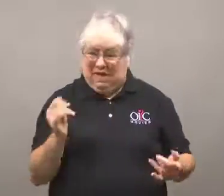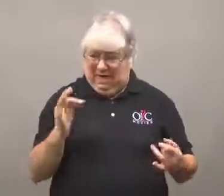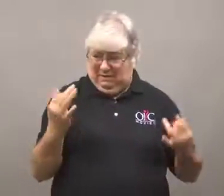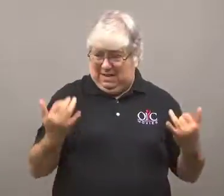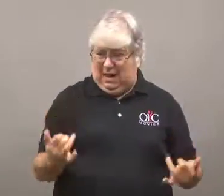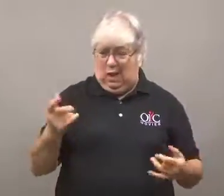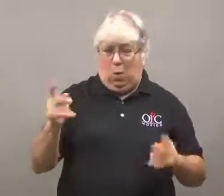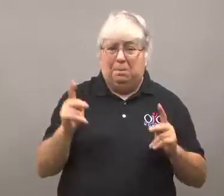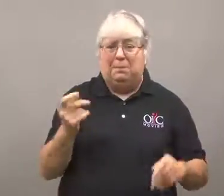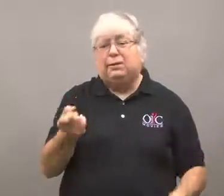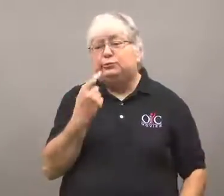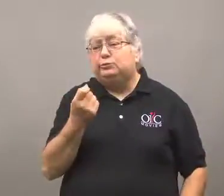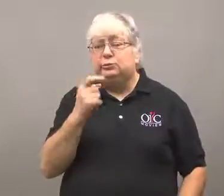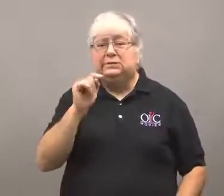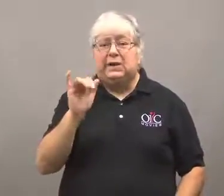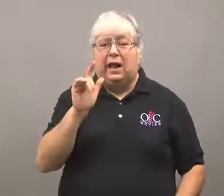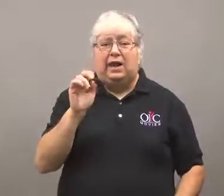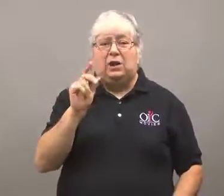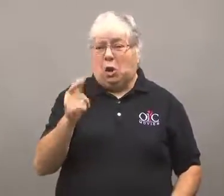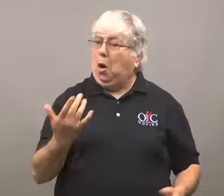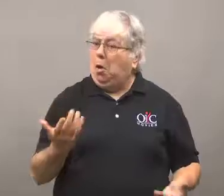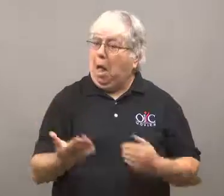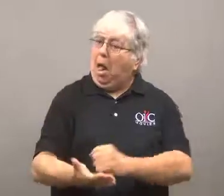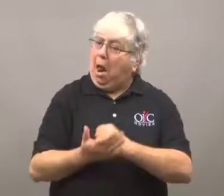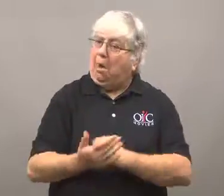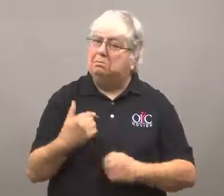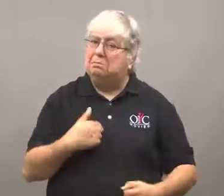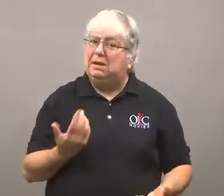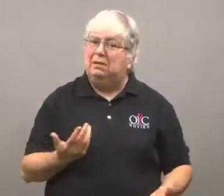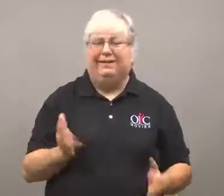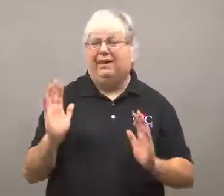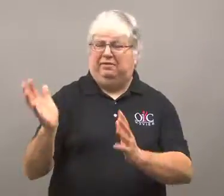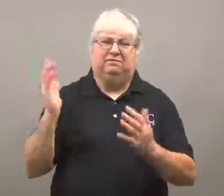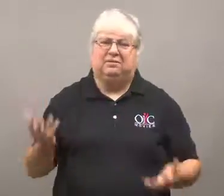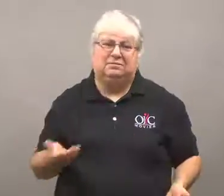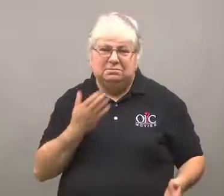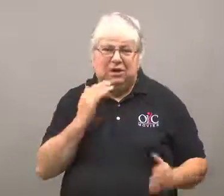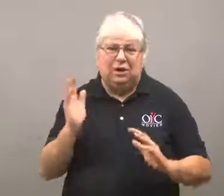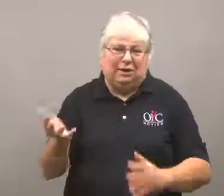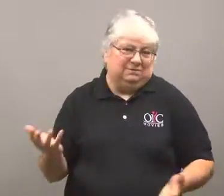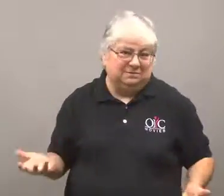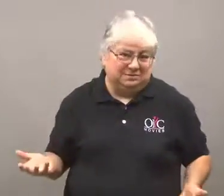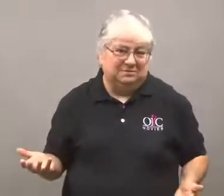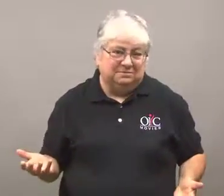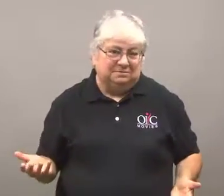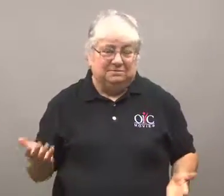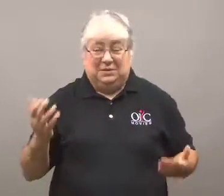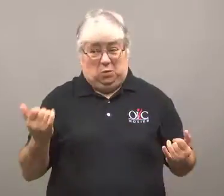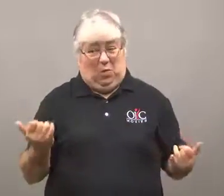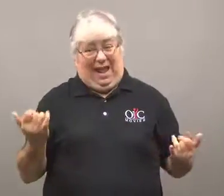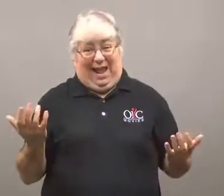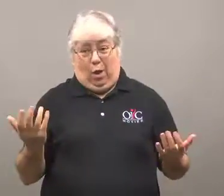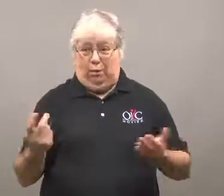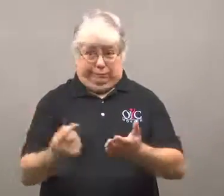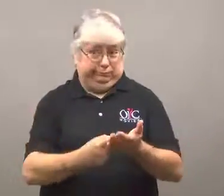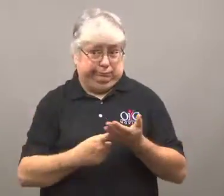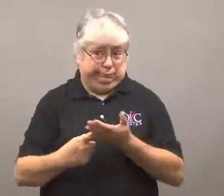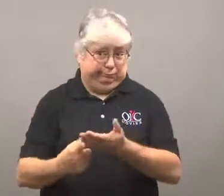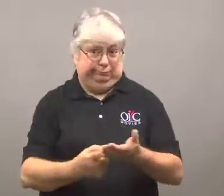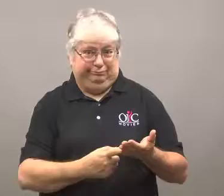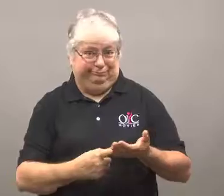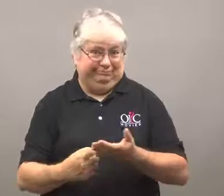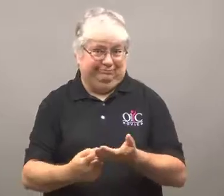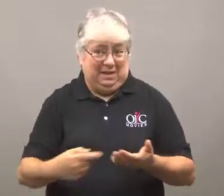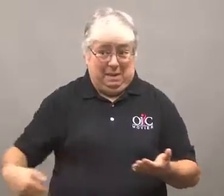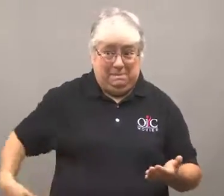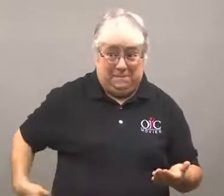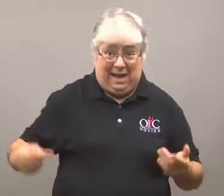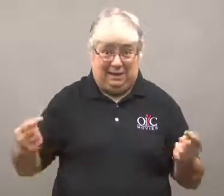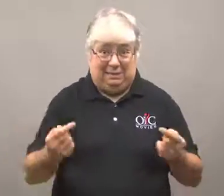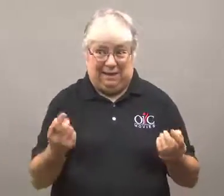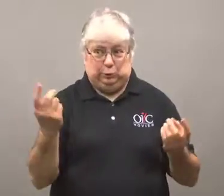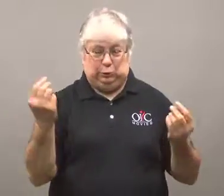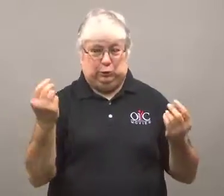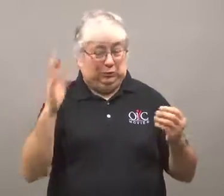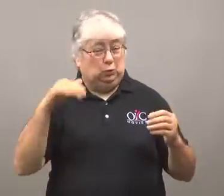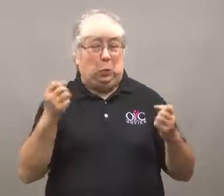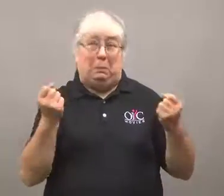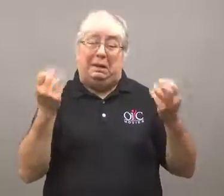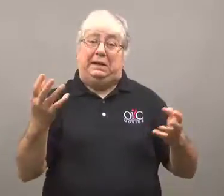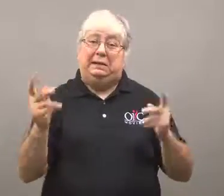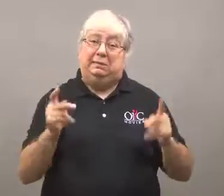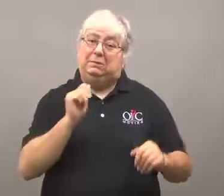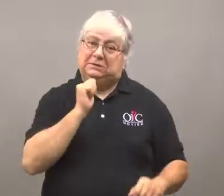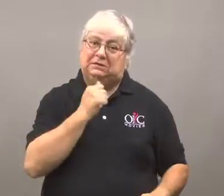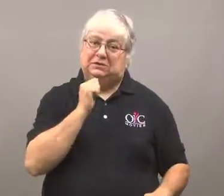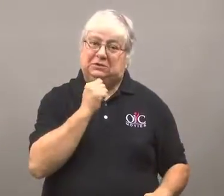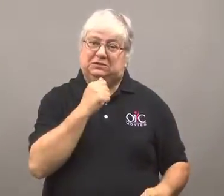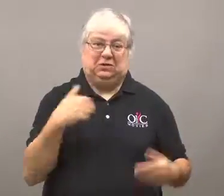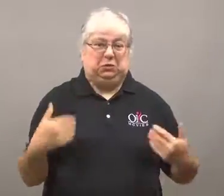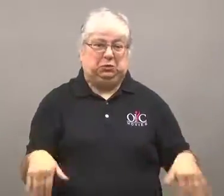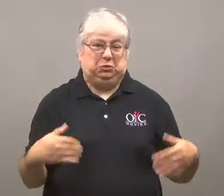If patients are already taking Tylenol and feel it helps them, let them take it.